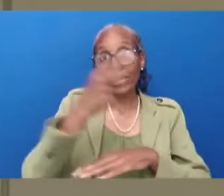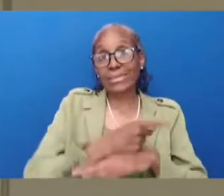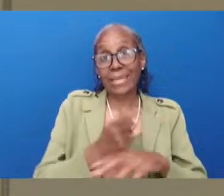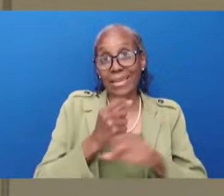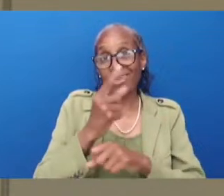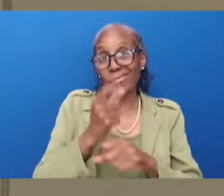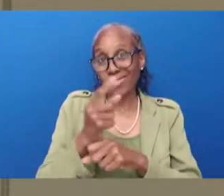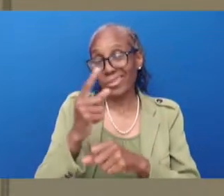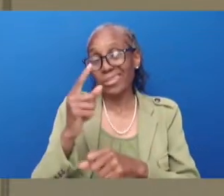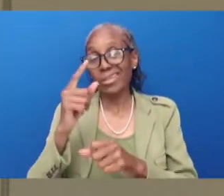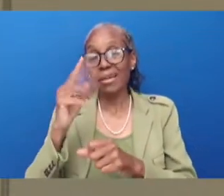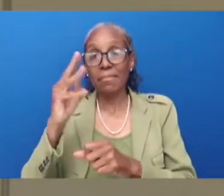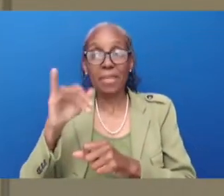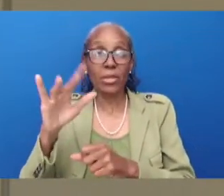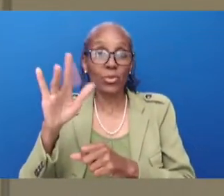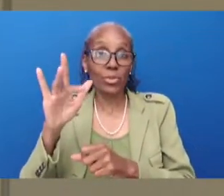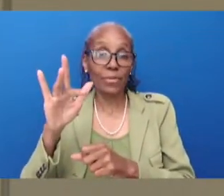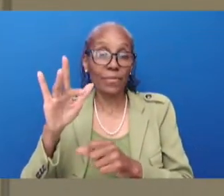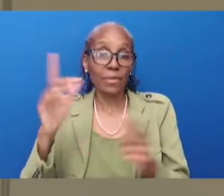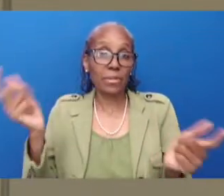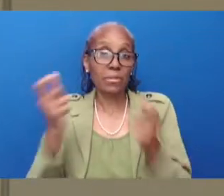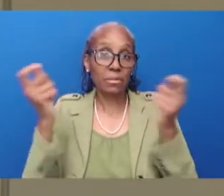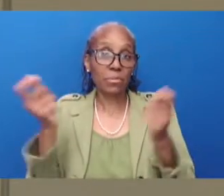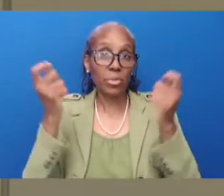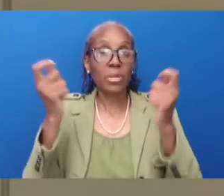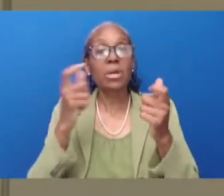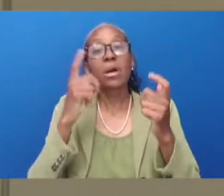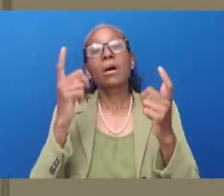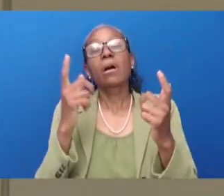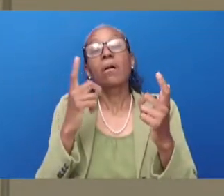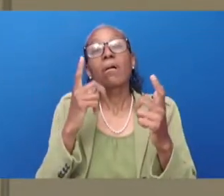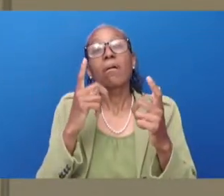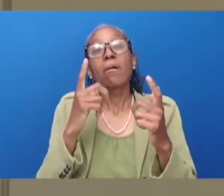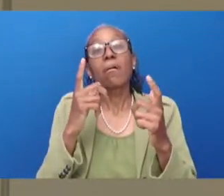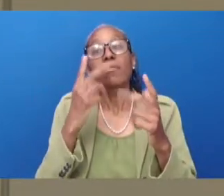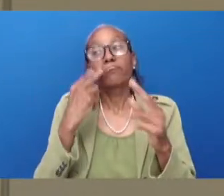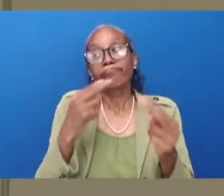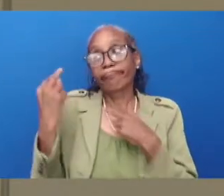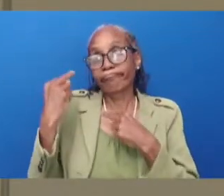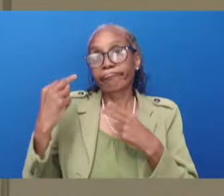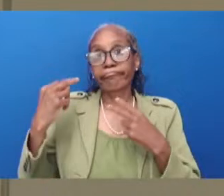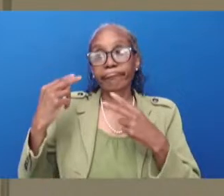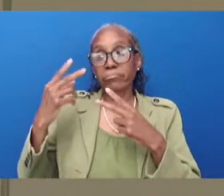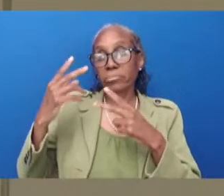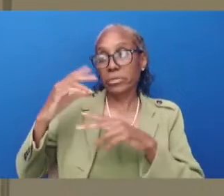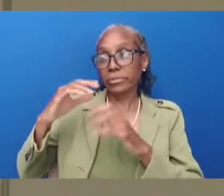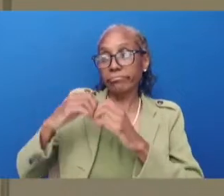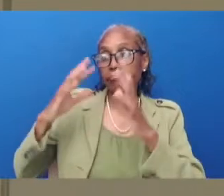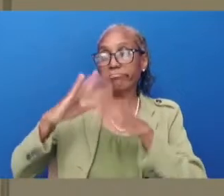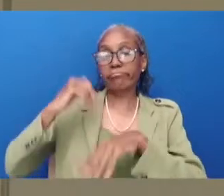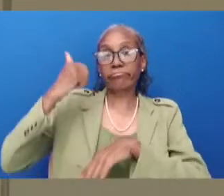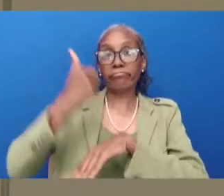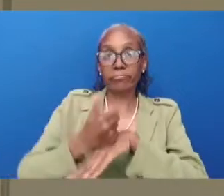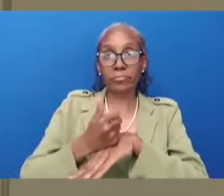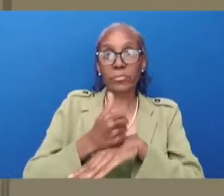WHEREAS, AFRICA DAY CELEBRATED ANNUALLY ON MAY 25th,